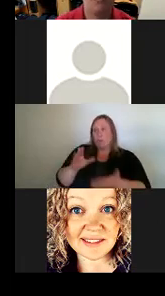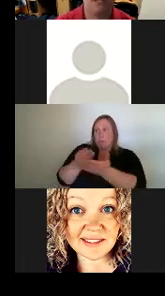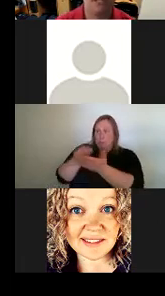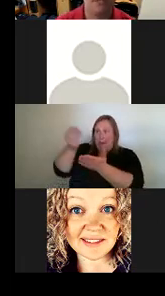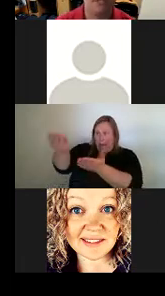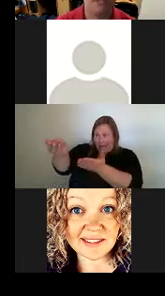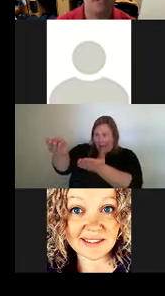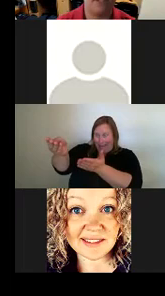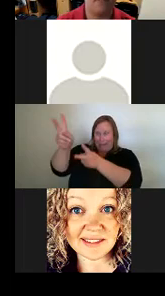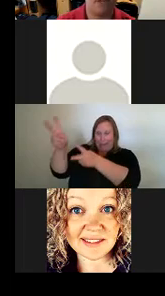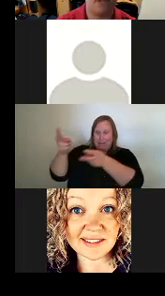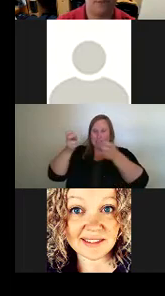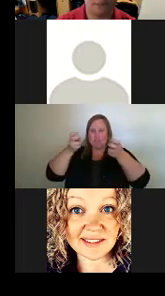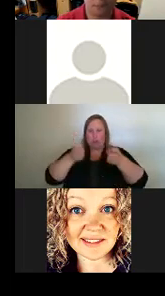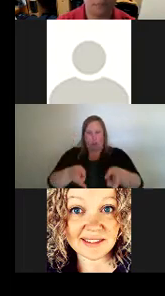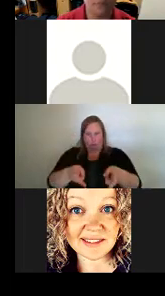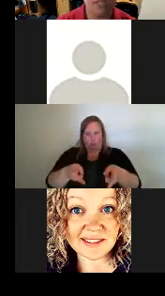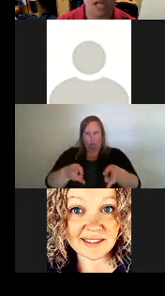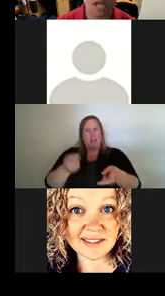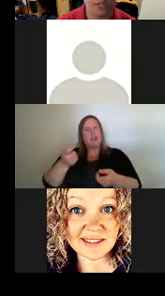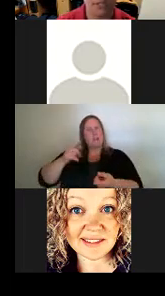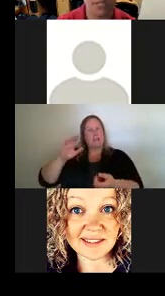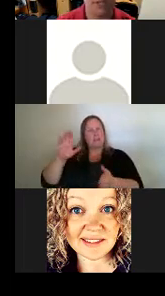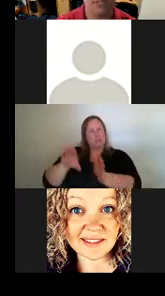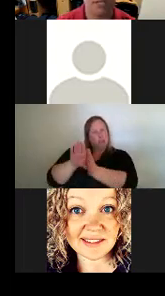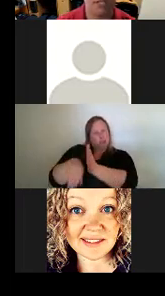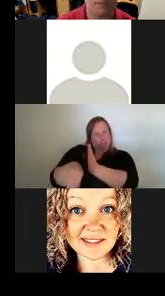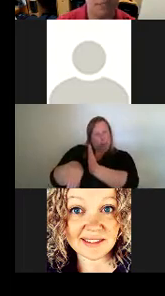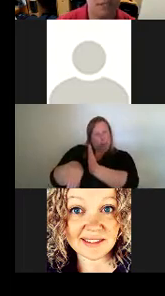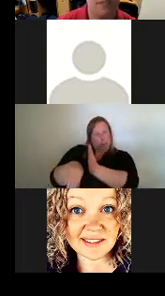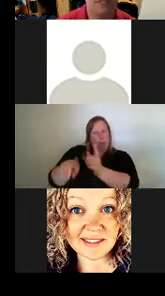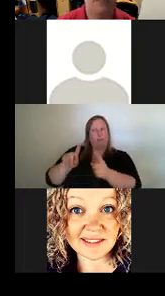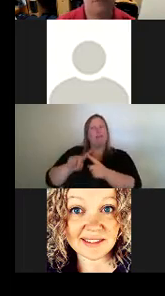EXPENSIVE THAN OTHER OPTIONS THAT ARE DESIGNED FOR PEOPLE